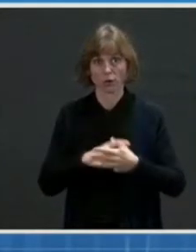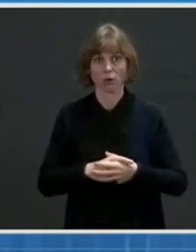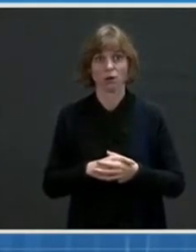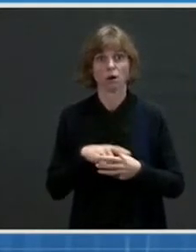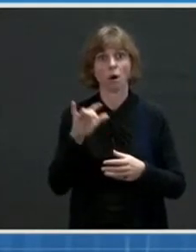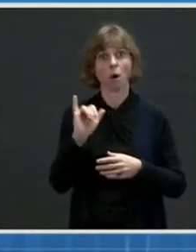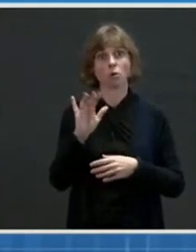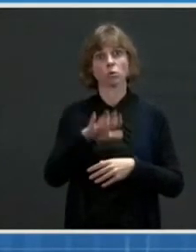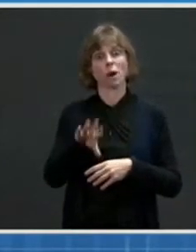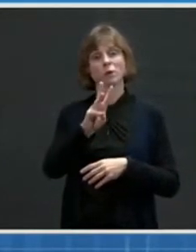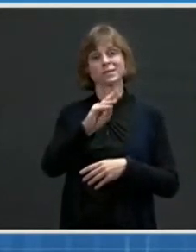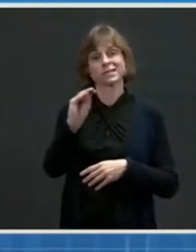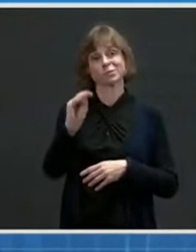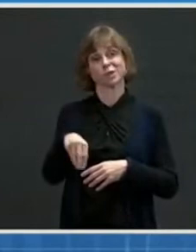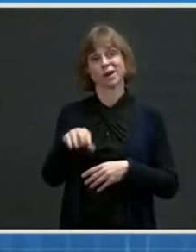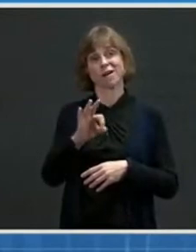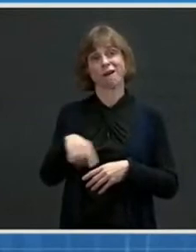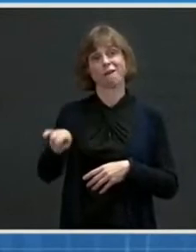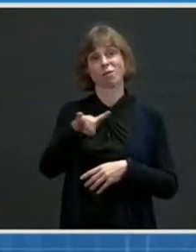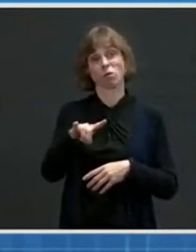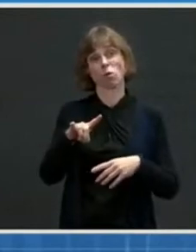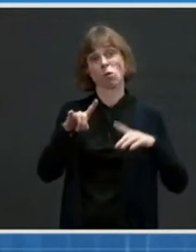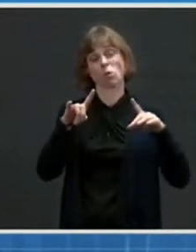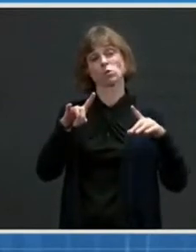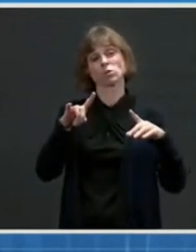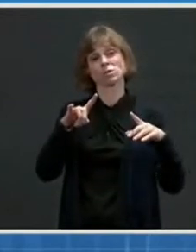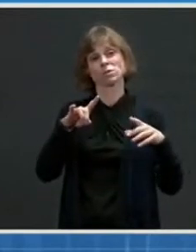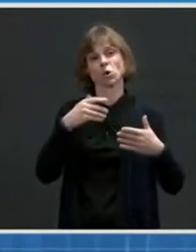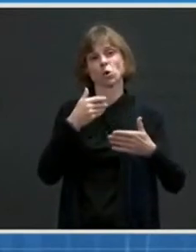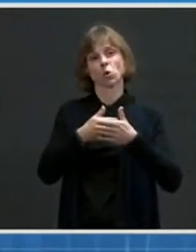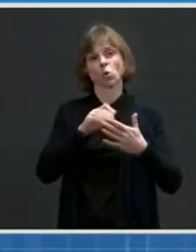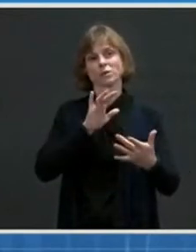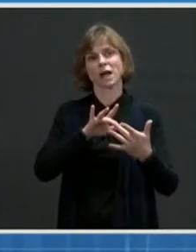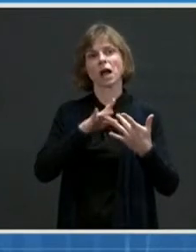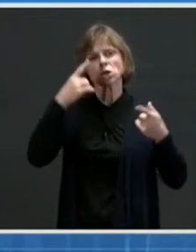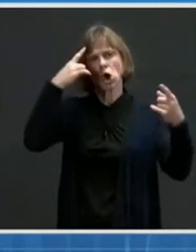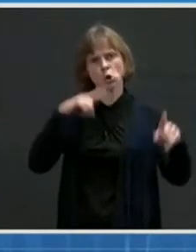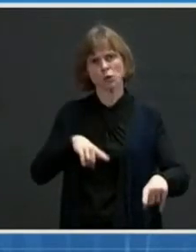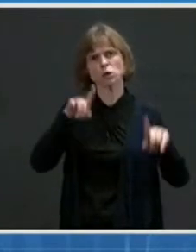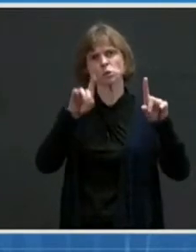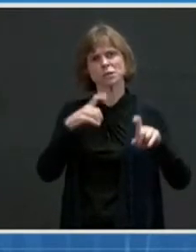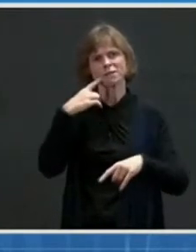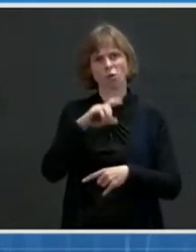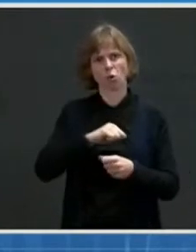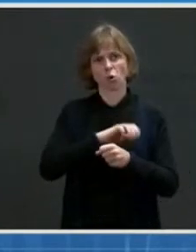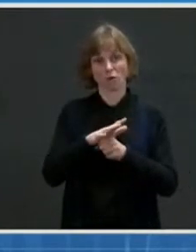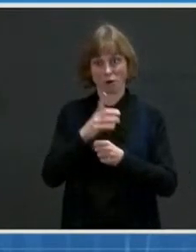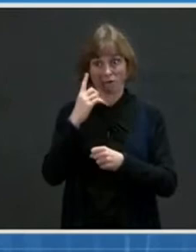IT IS ALSO WORTH NOTING THAT APPROXIMATELY 60% OF CLOSE CONTACTS OF THE CASES AGREED TO